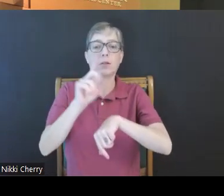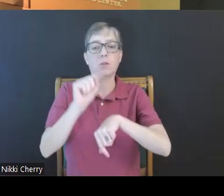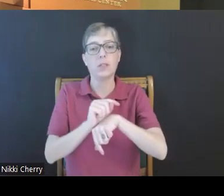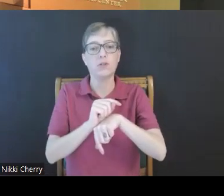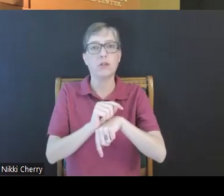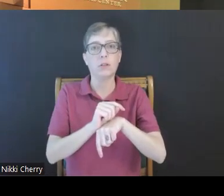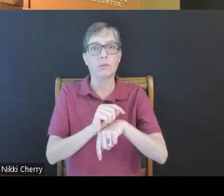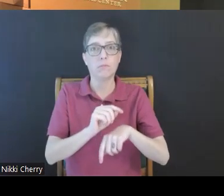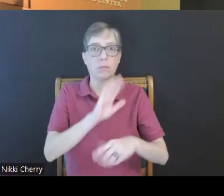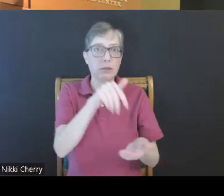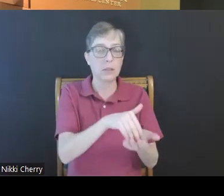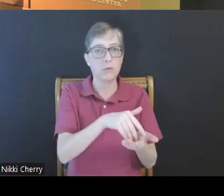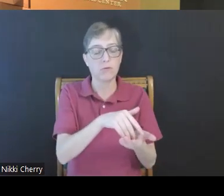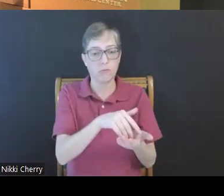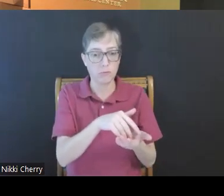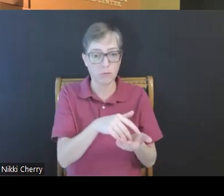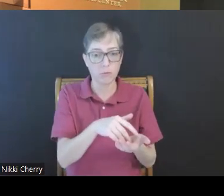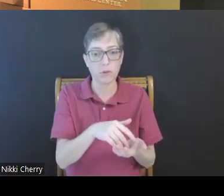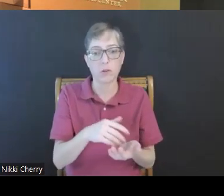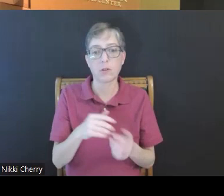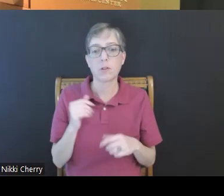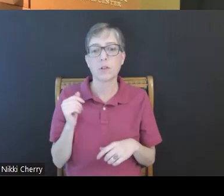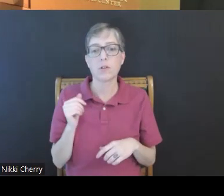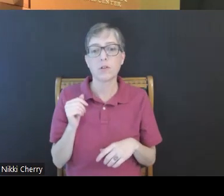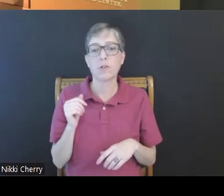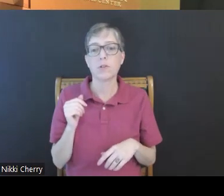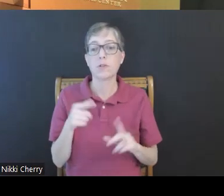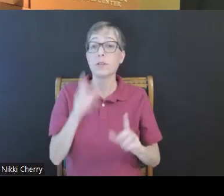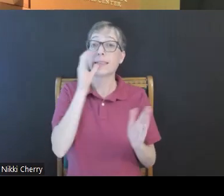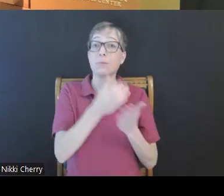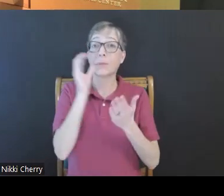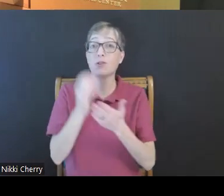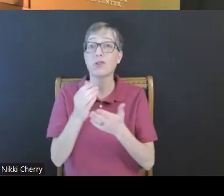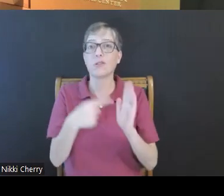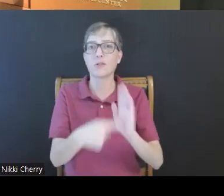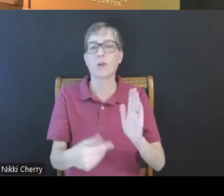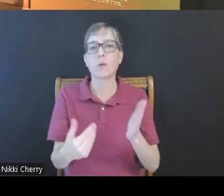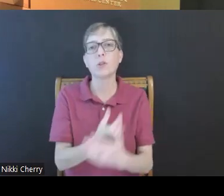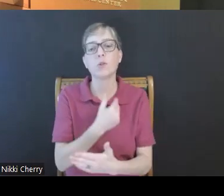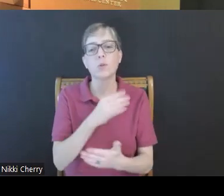how to do this work uh this is our new Center for Behavioral Health and learning and as I am here